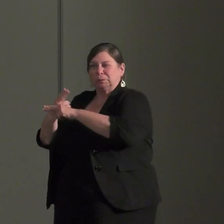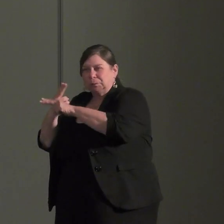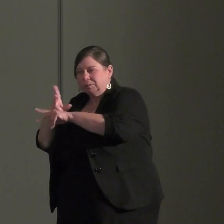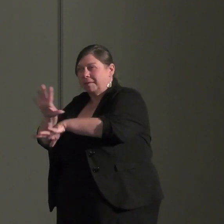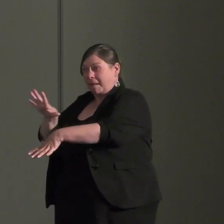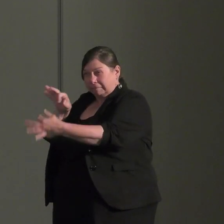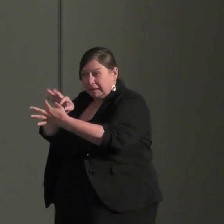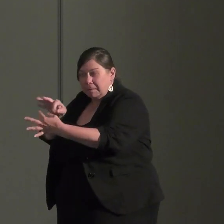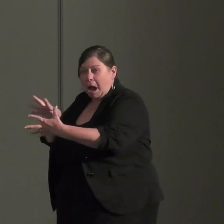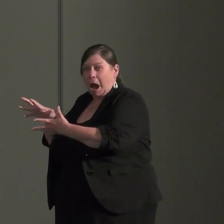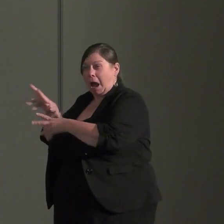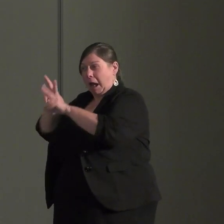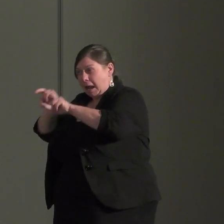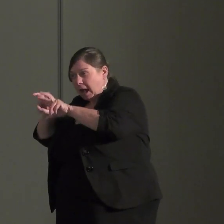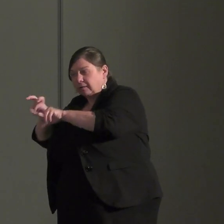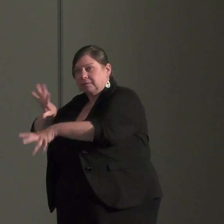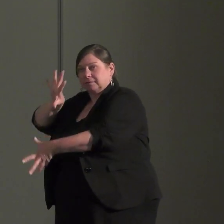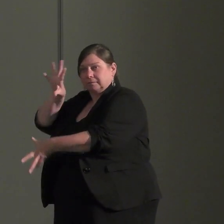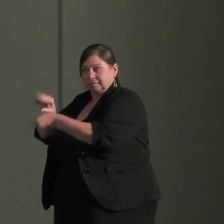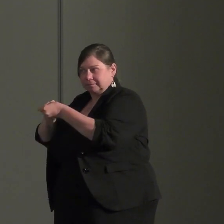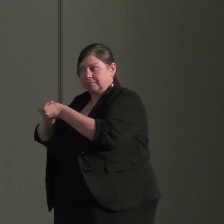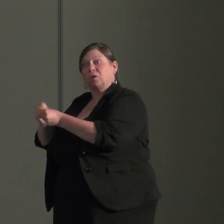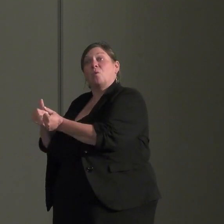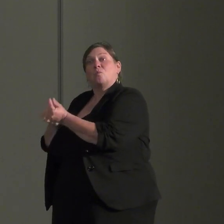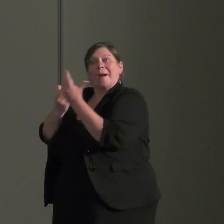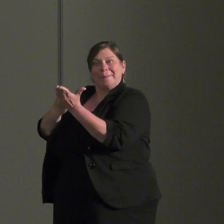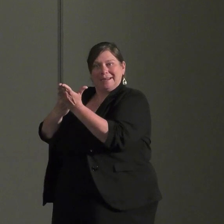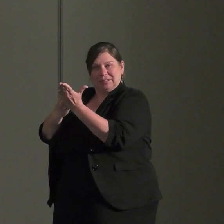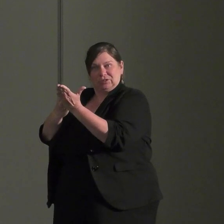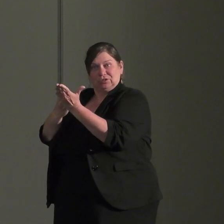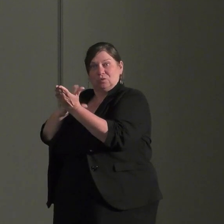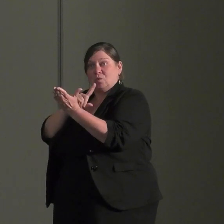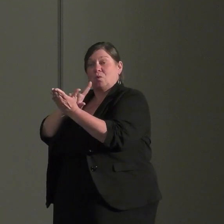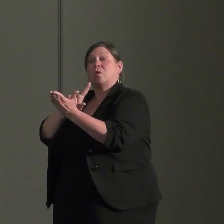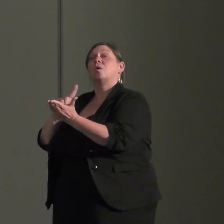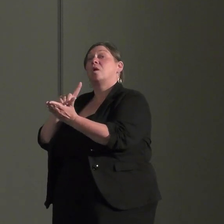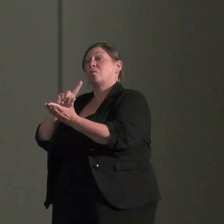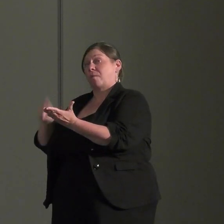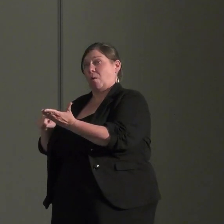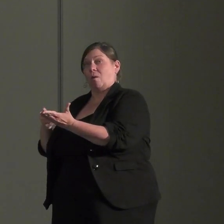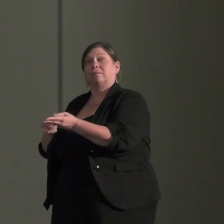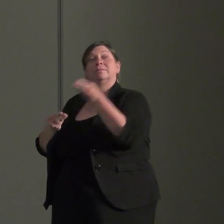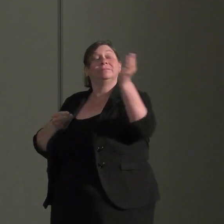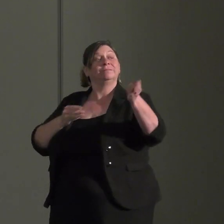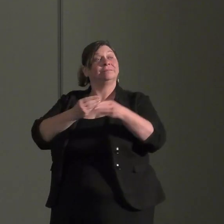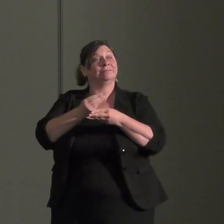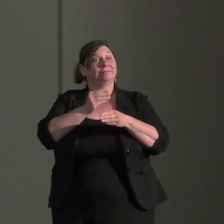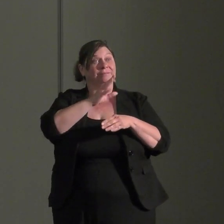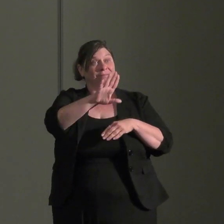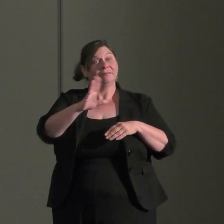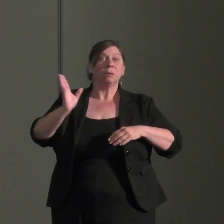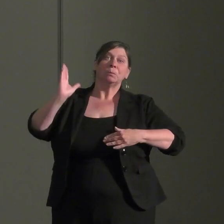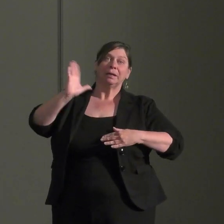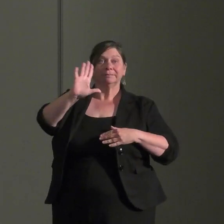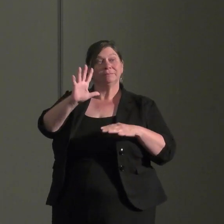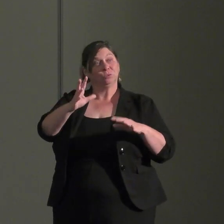and put together a recommendation report. To our client. Did a presentation and they said